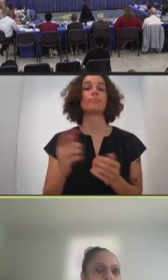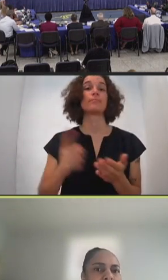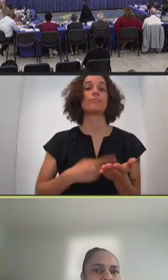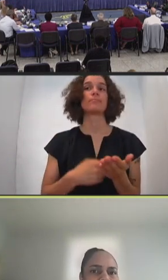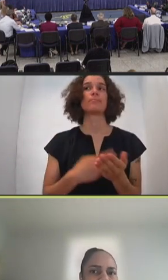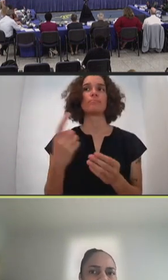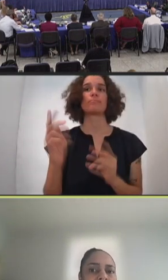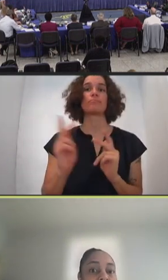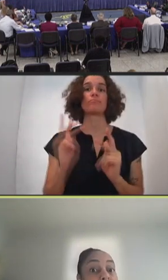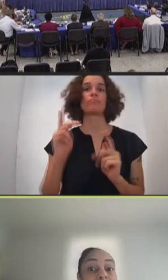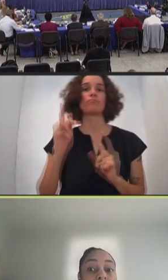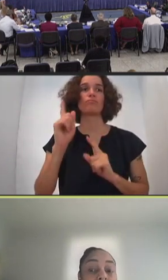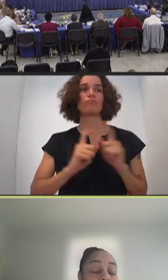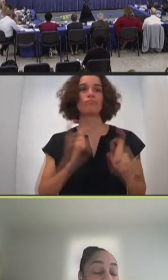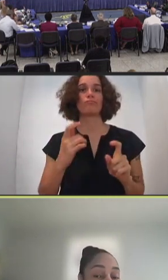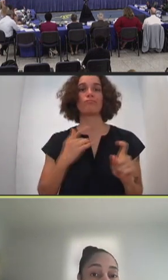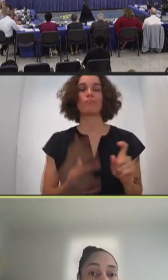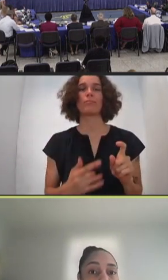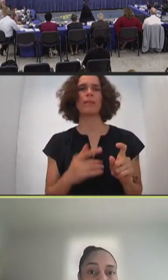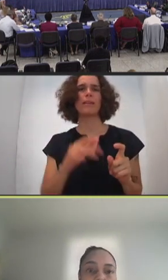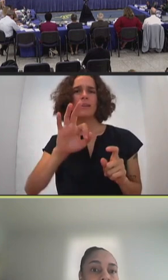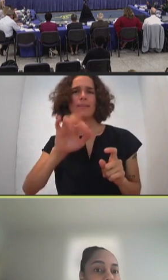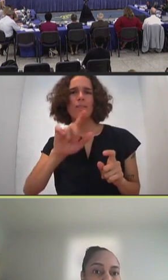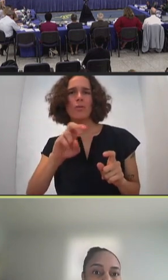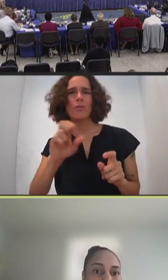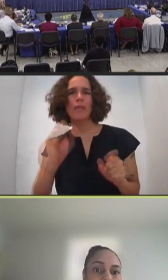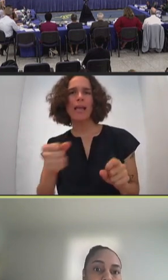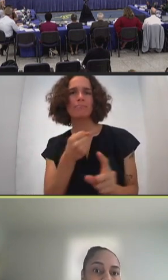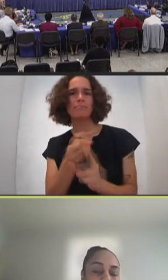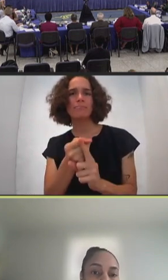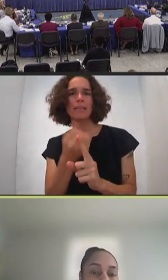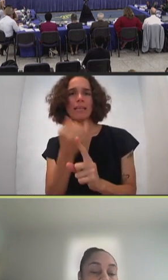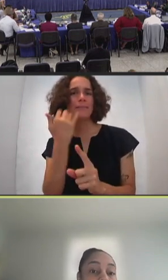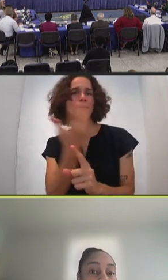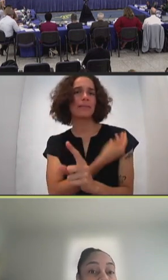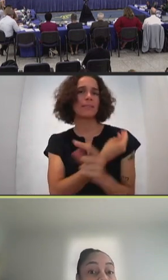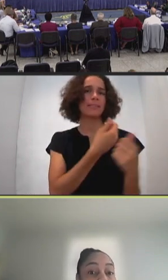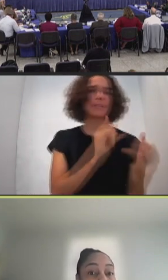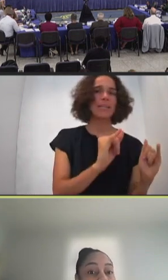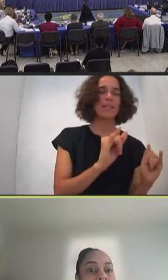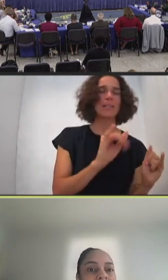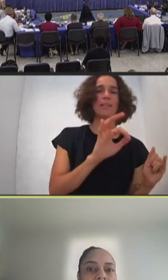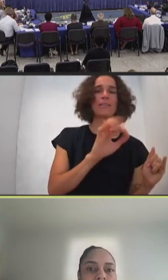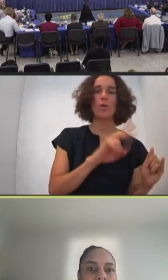flu vaccine? That question comes up all the time in our in depth interviews. So, these ads are